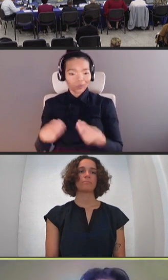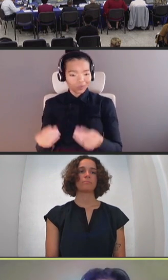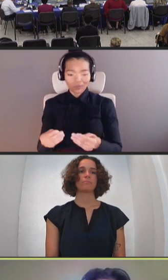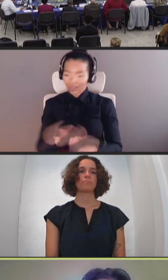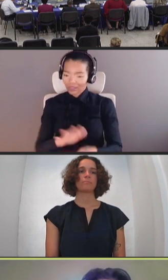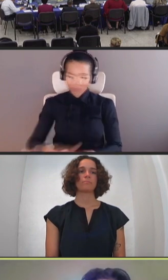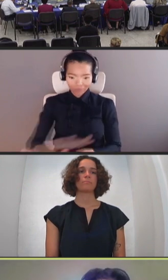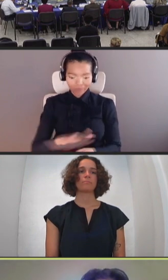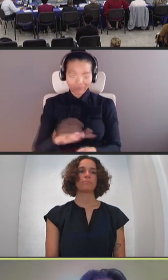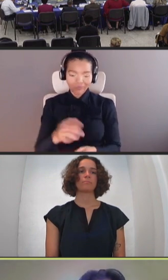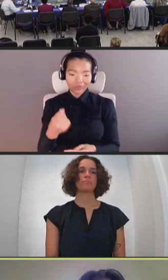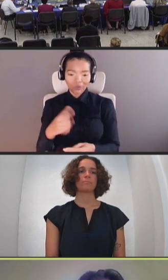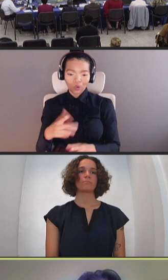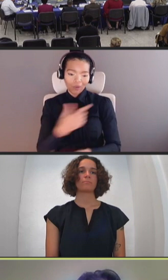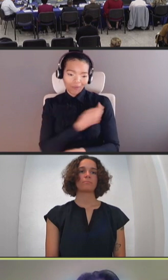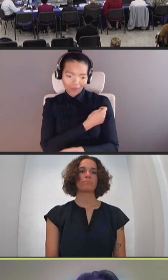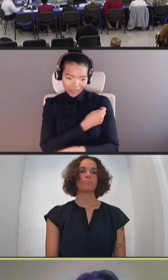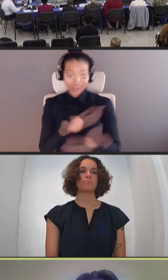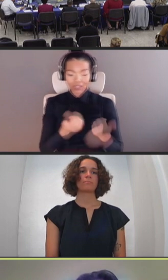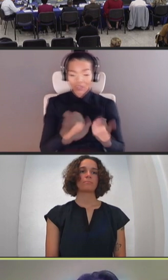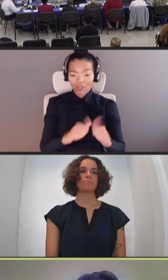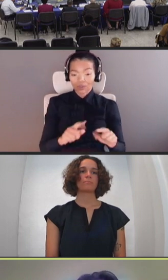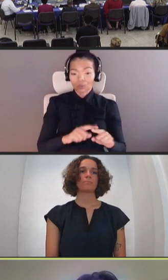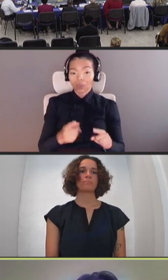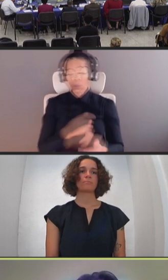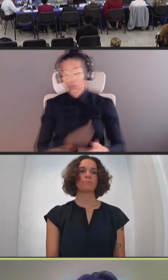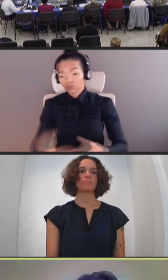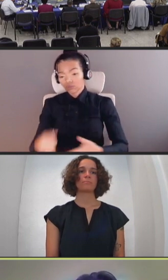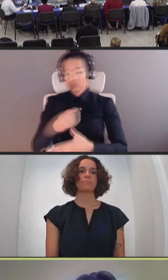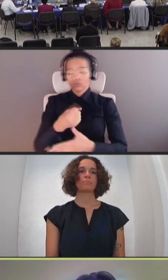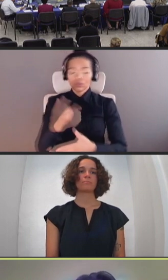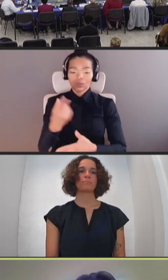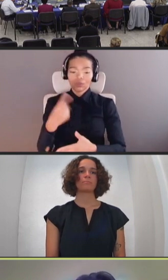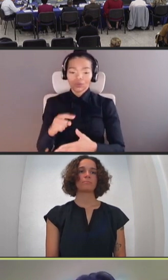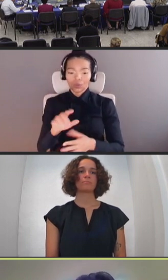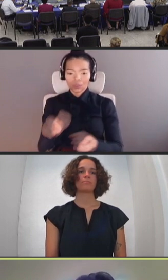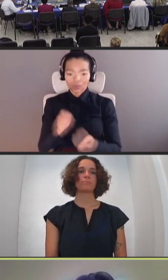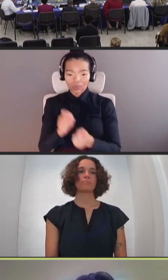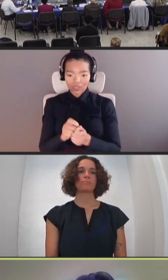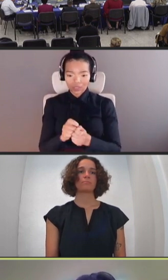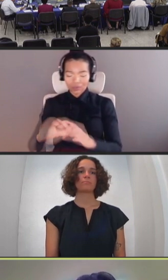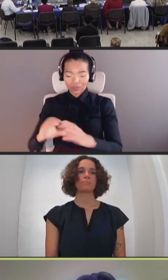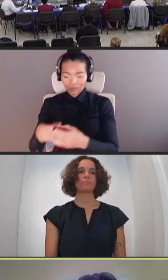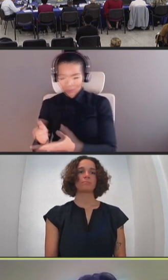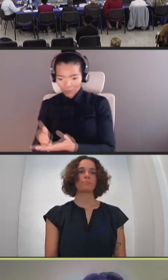vaccination efforts. But instead, we prioritized it to a certain subset of the population. That